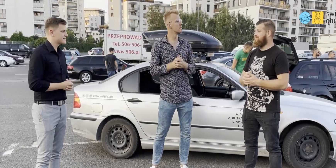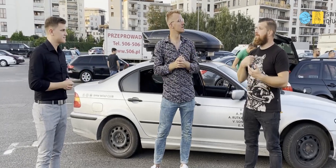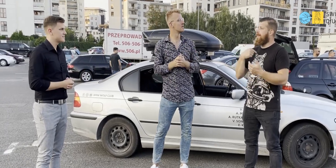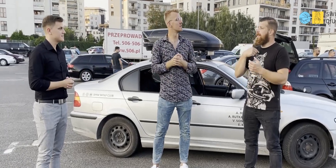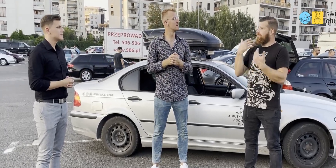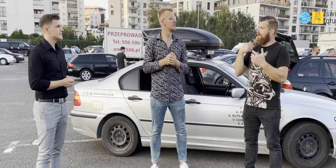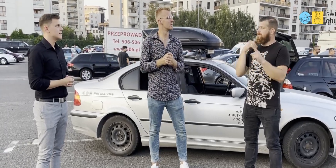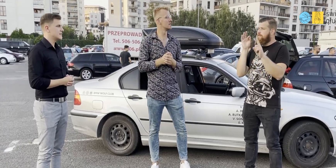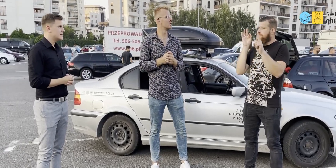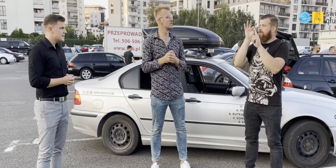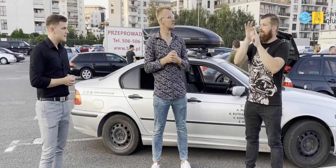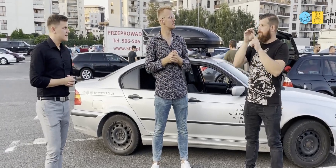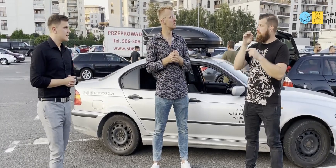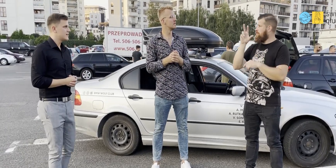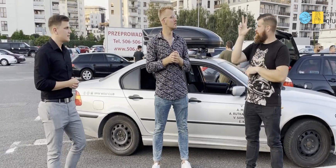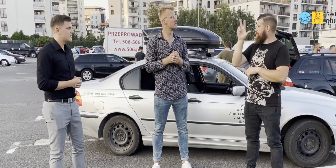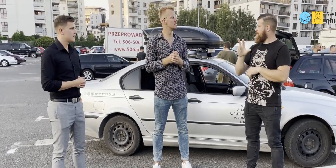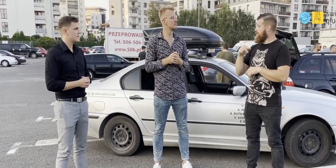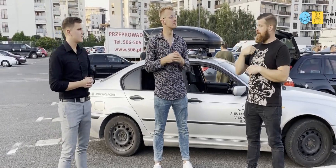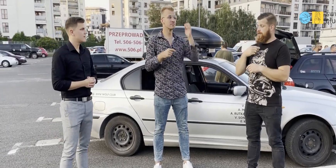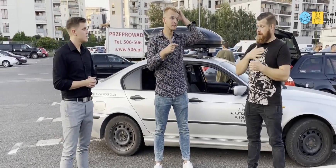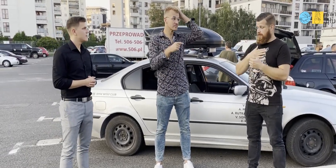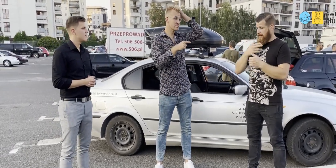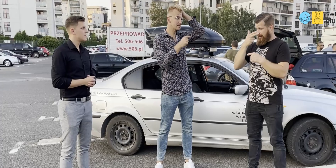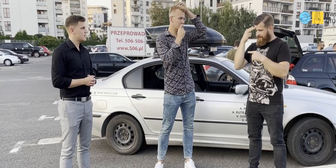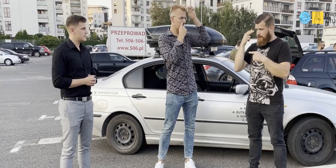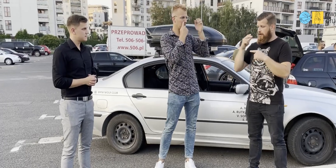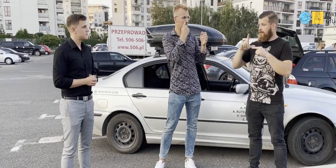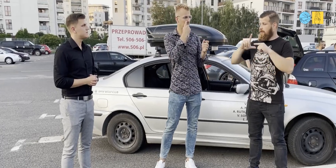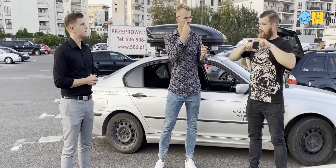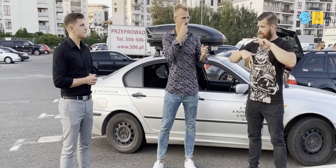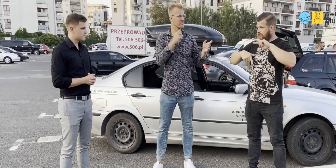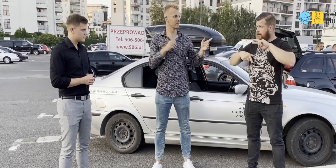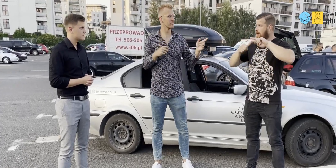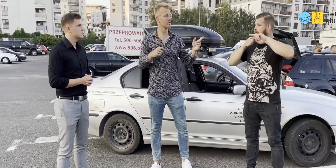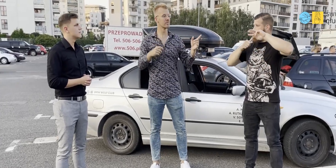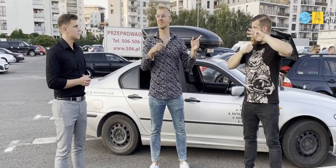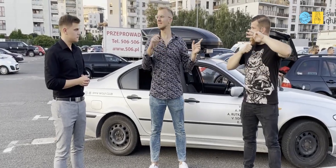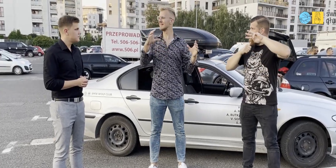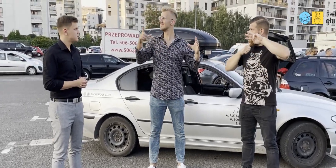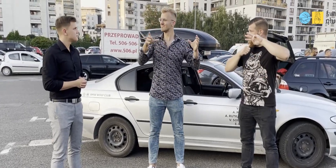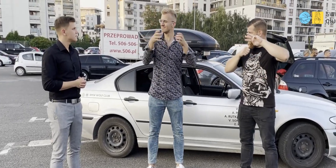We would like to unite BMW drivers from Latvia